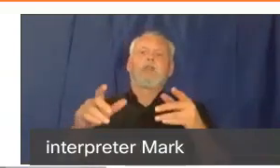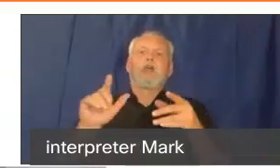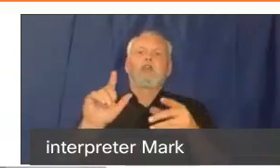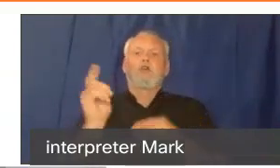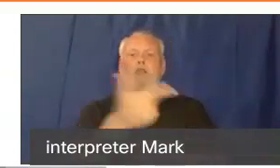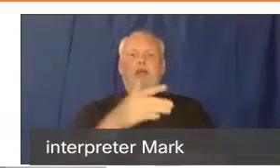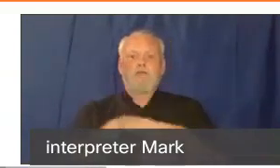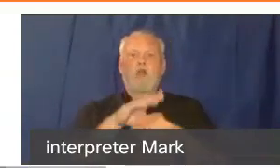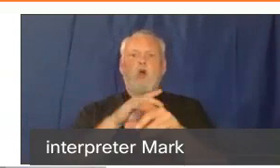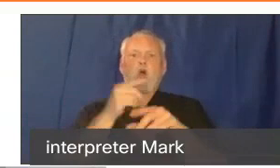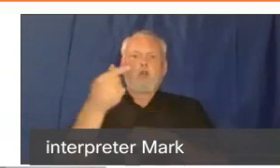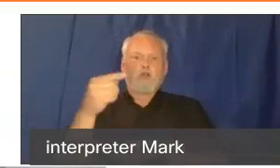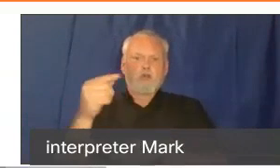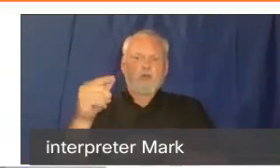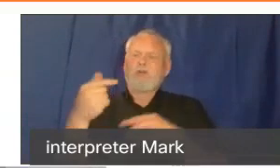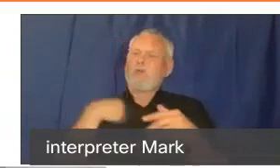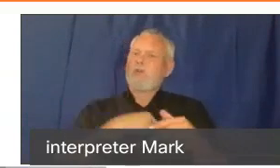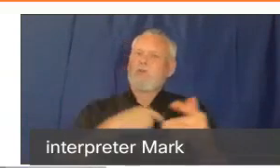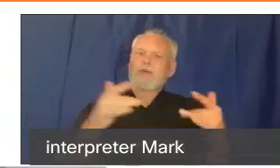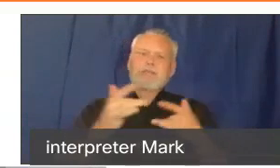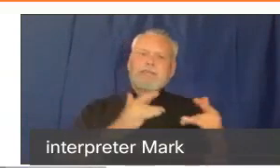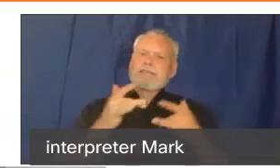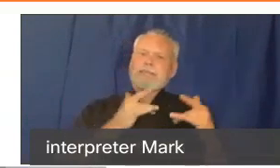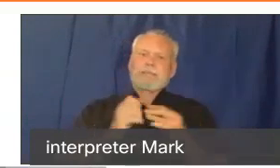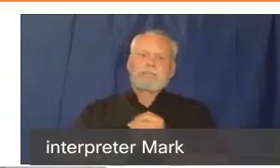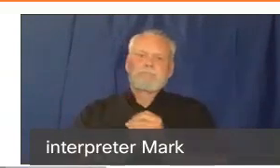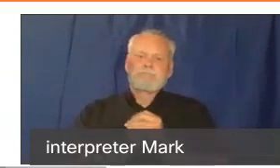And we're just concerned that, you know, that.